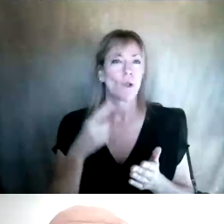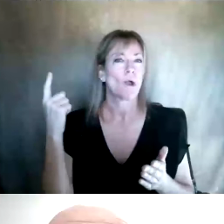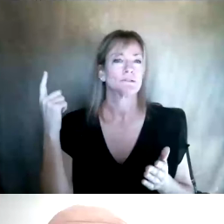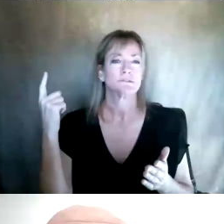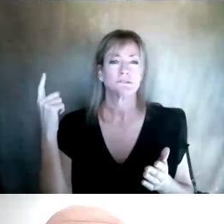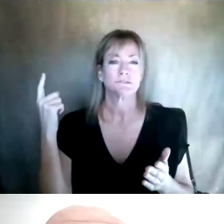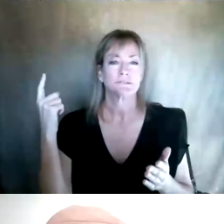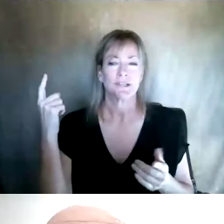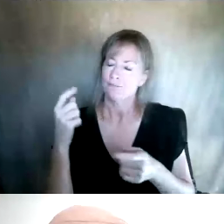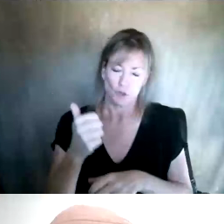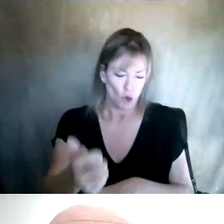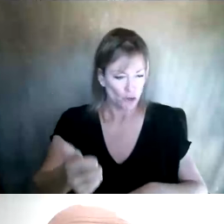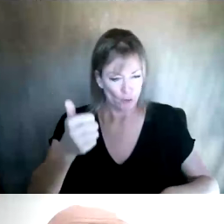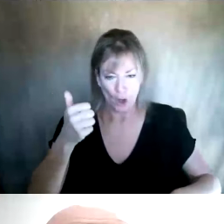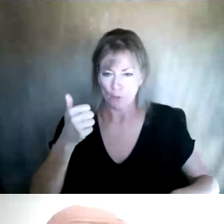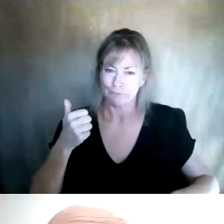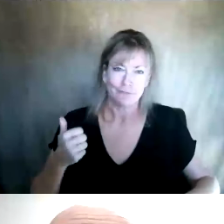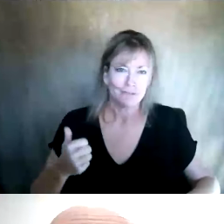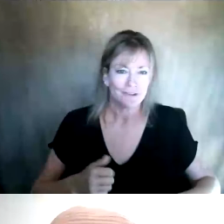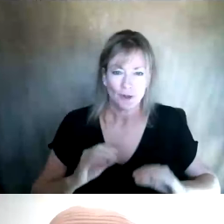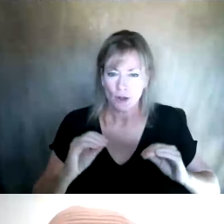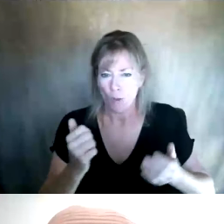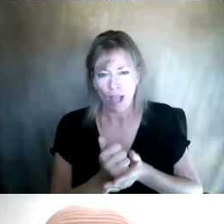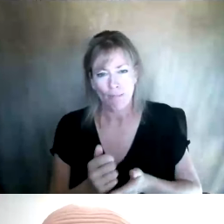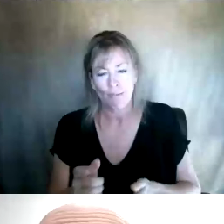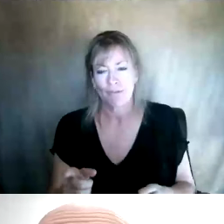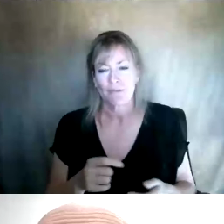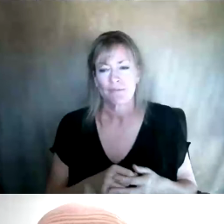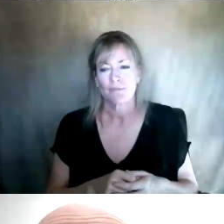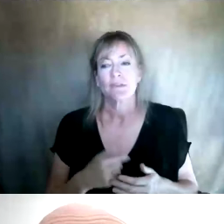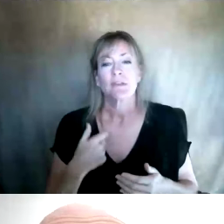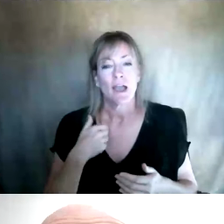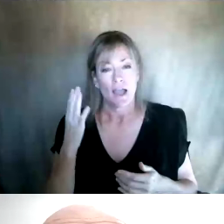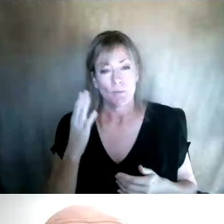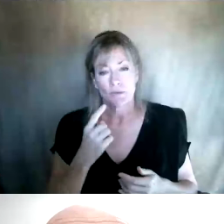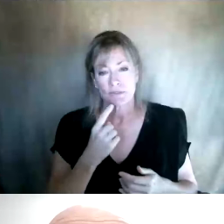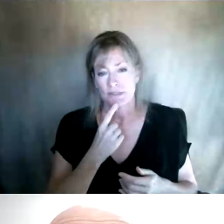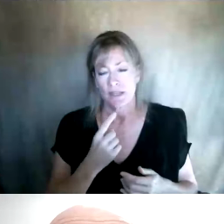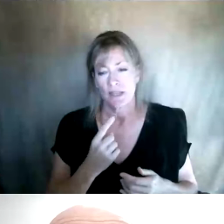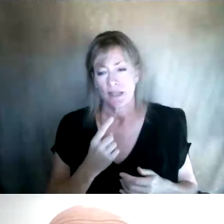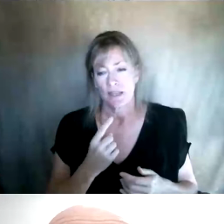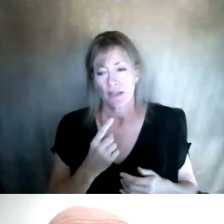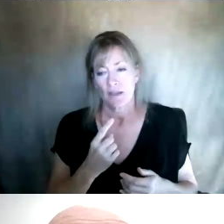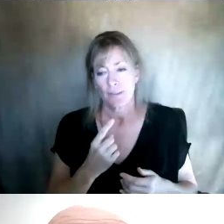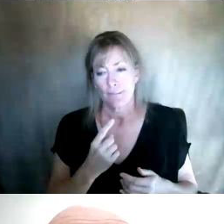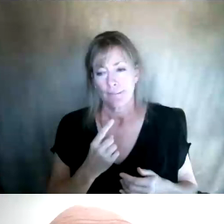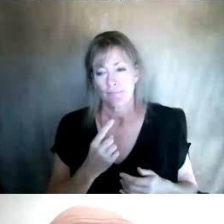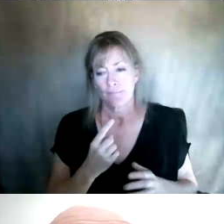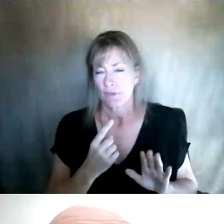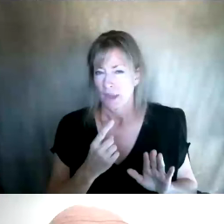ARE ON YOUR OWN. WHAT IS YOUR ANSWER? >>: I AM GOING TO SAY -- I THINK PROGRESS